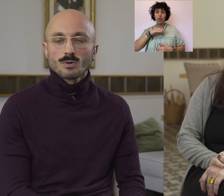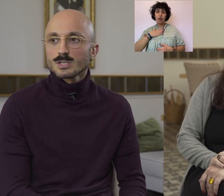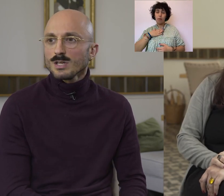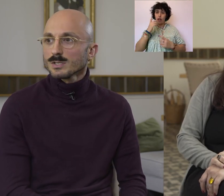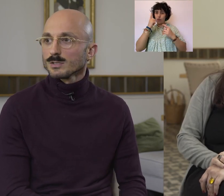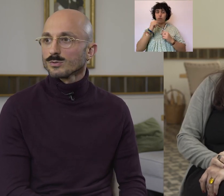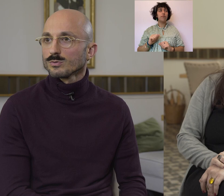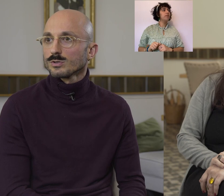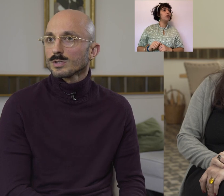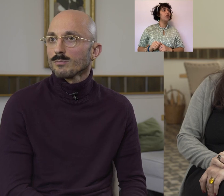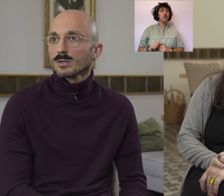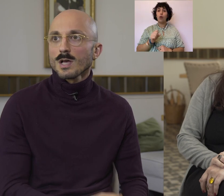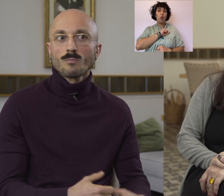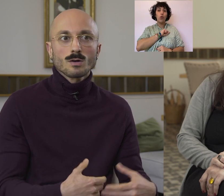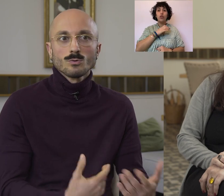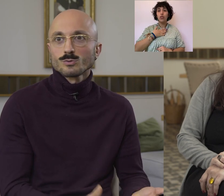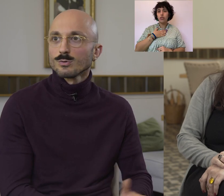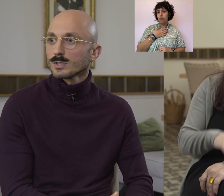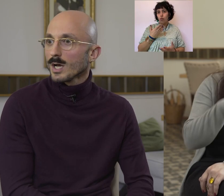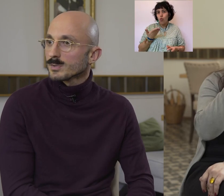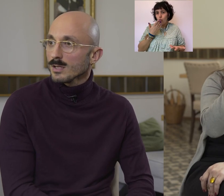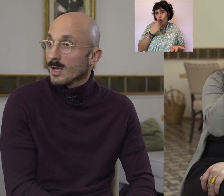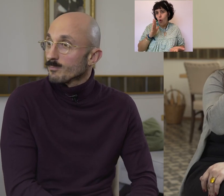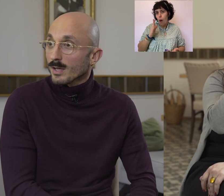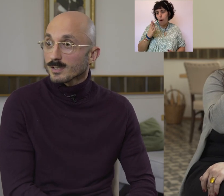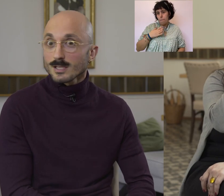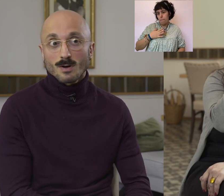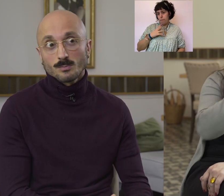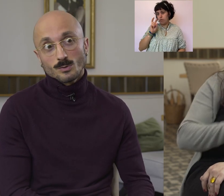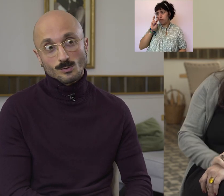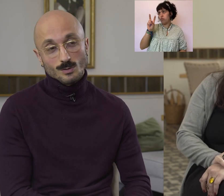I'll look in your eye, if you have the freedom to look, I have the freedom to look at you